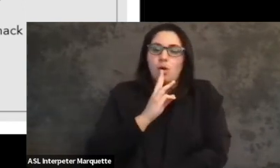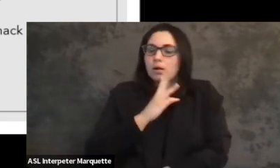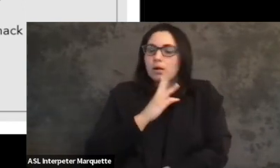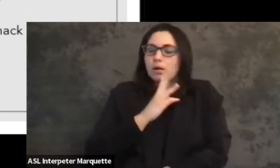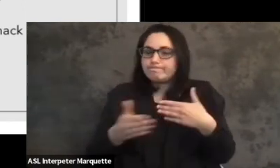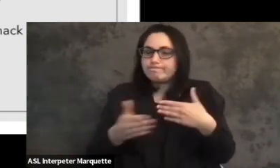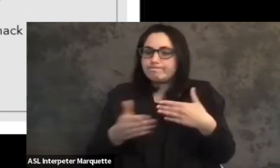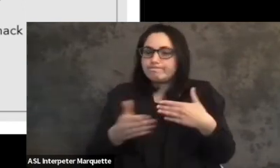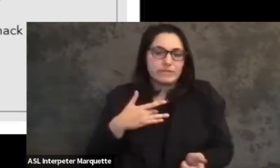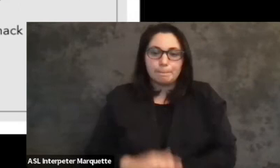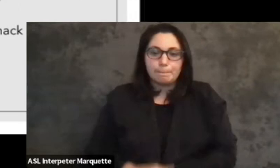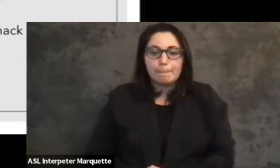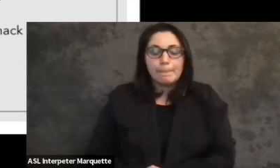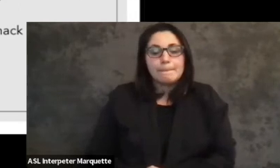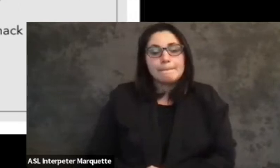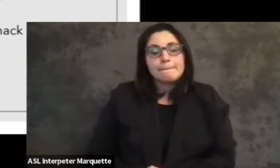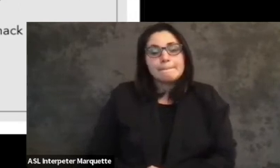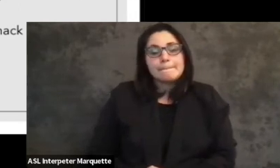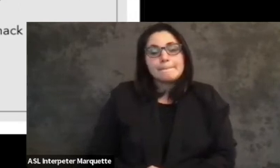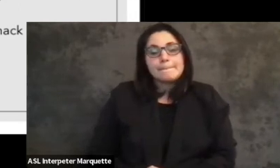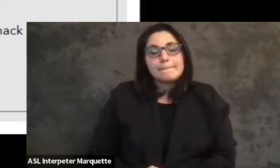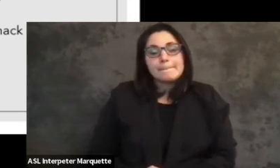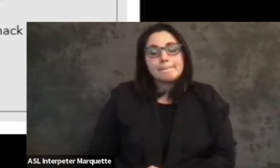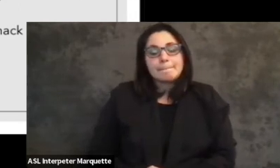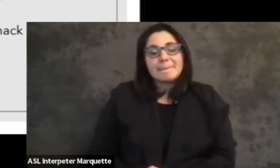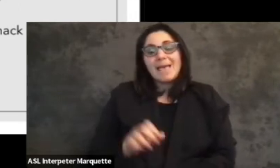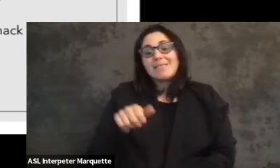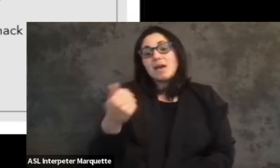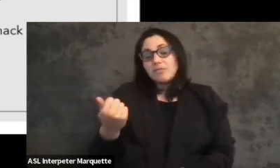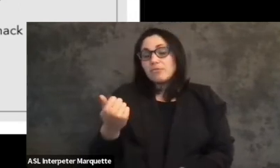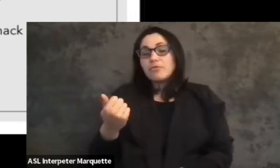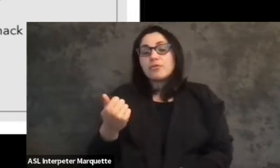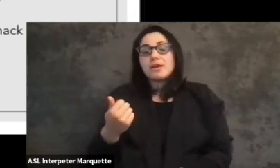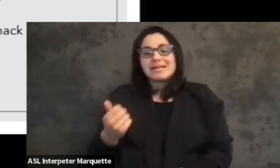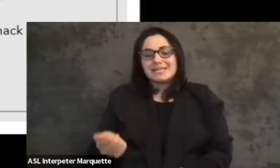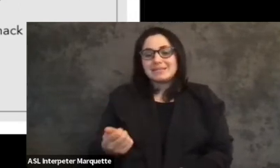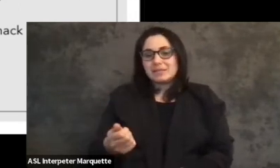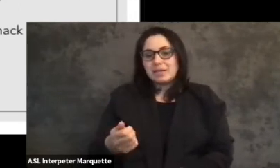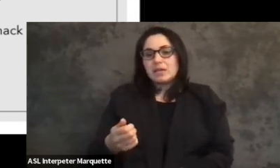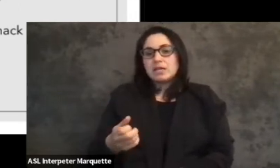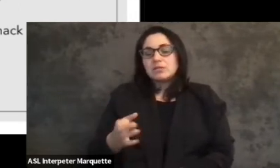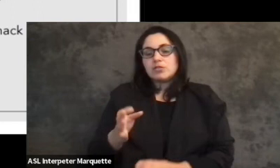the energy. So I'm learning that I need to do that, no matter how badly I feel. And then